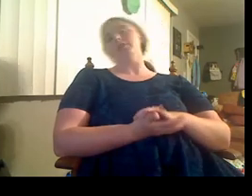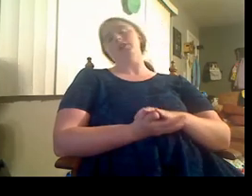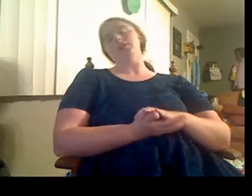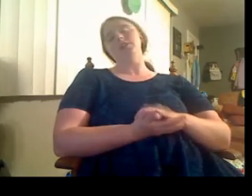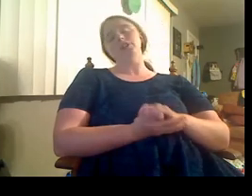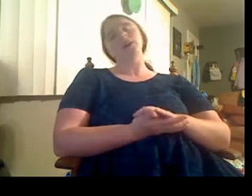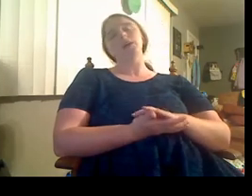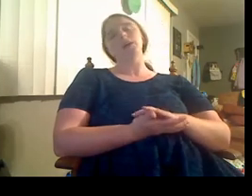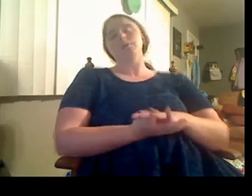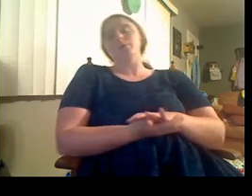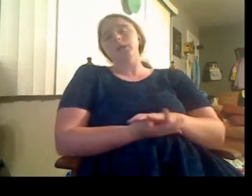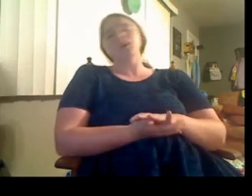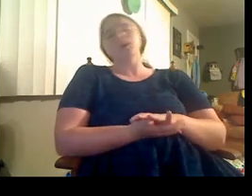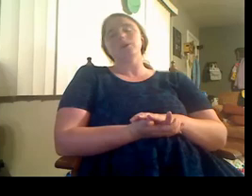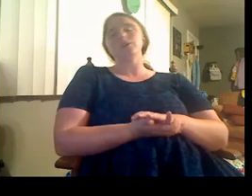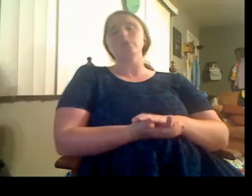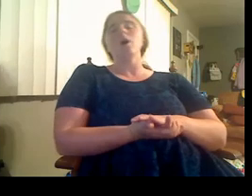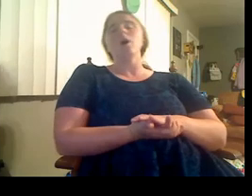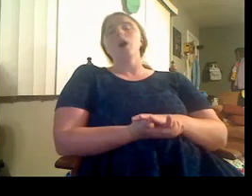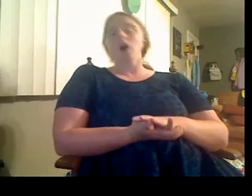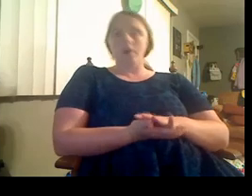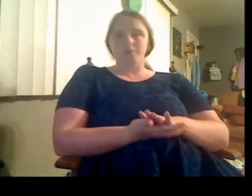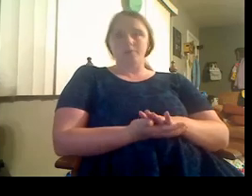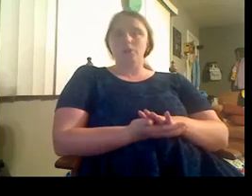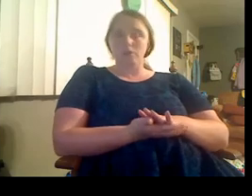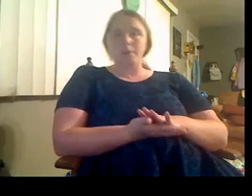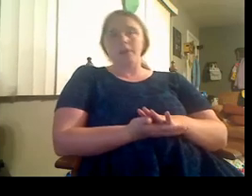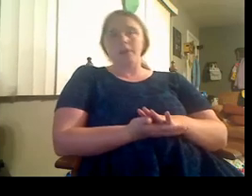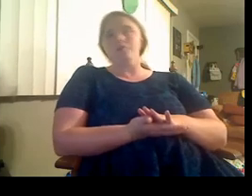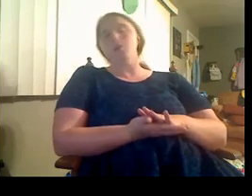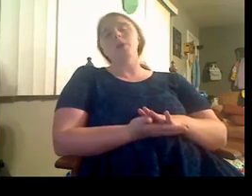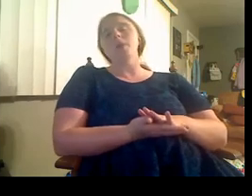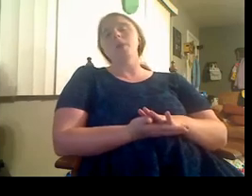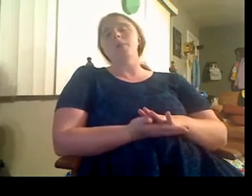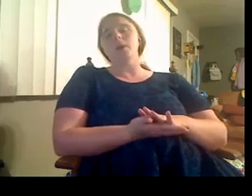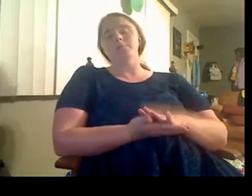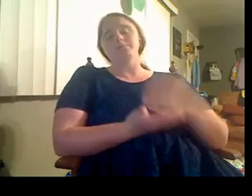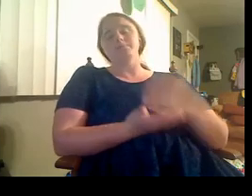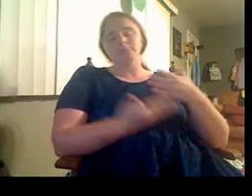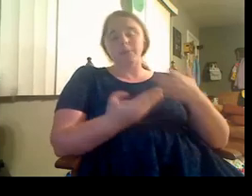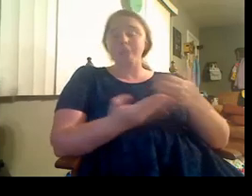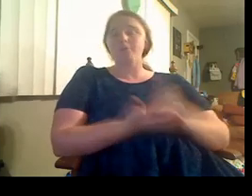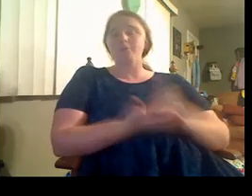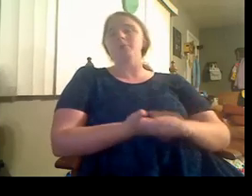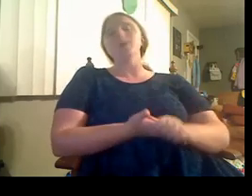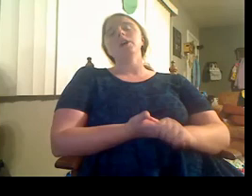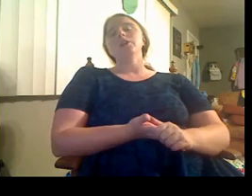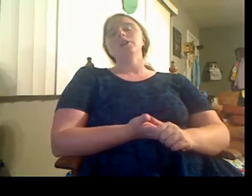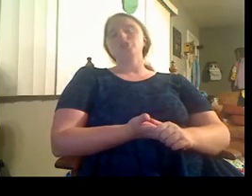and Hard of Hearing child I really encourage you to use the public forum platform